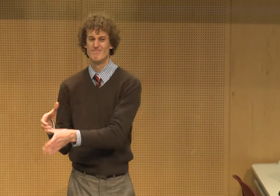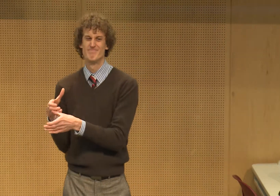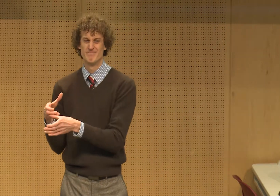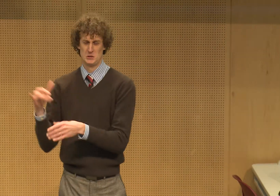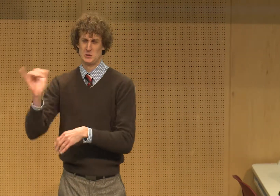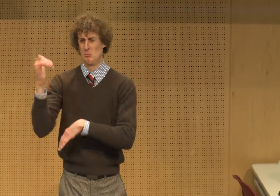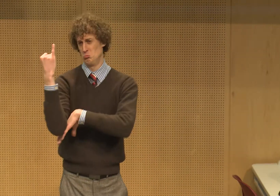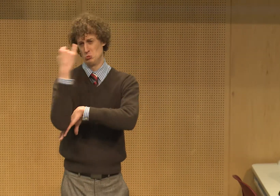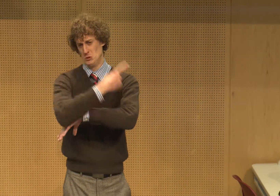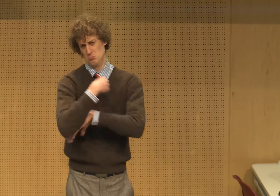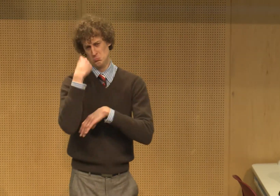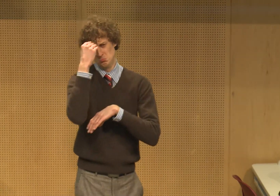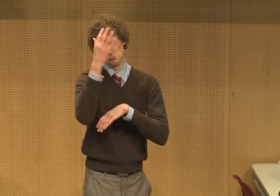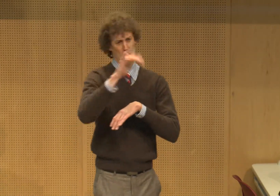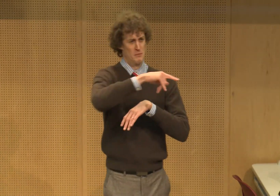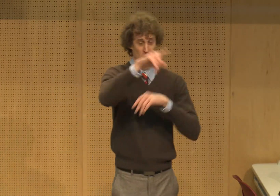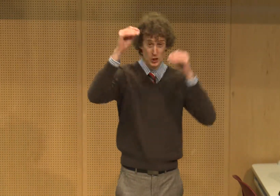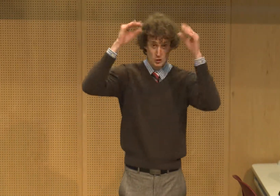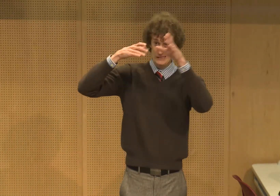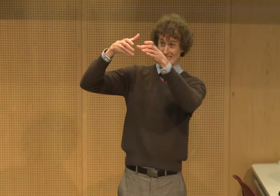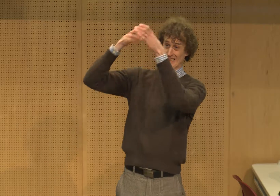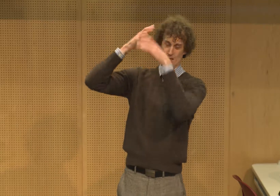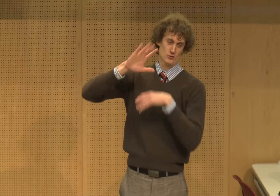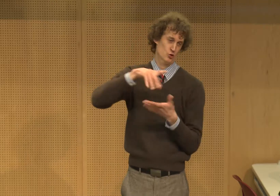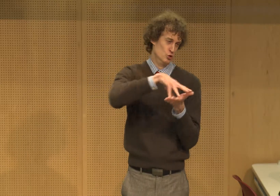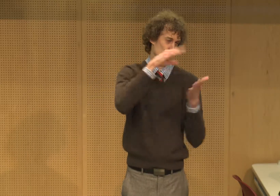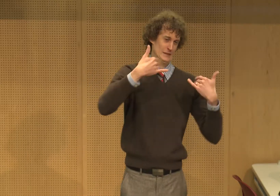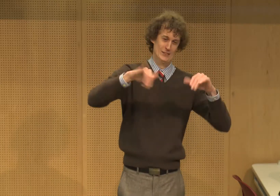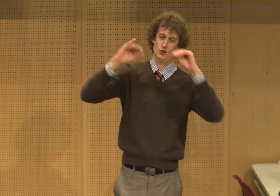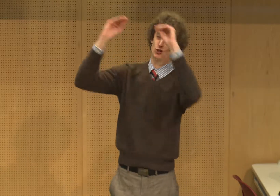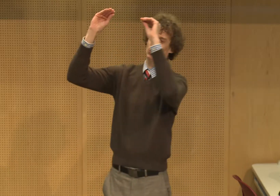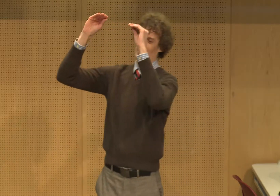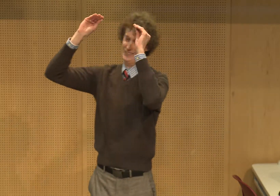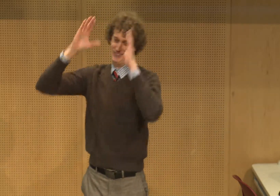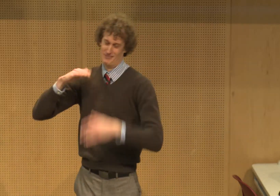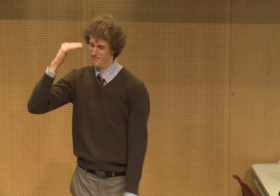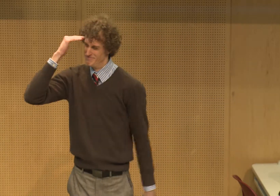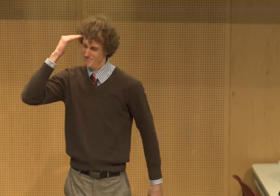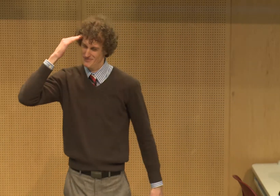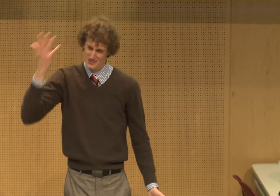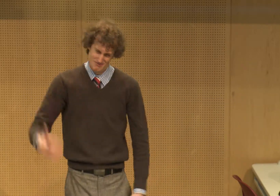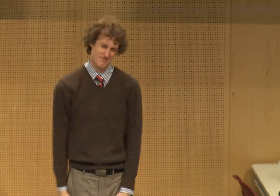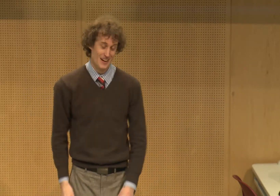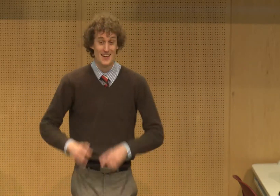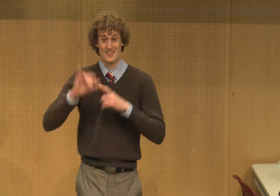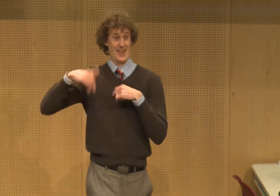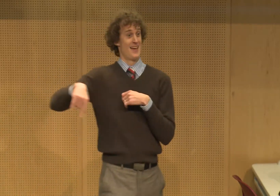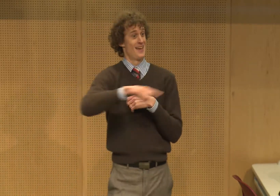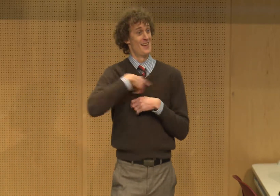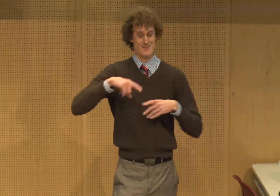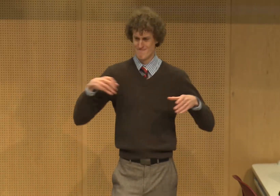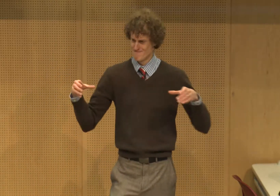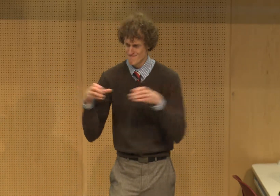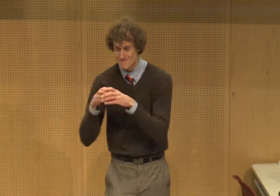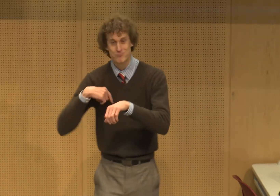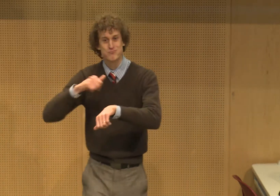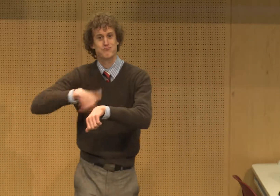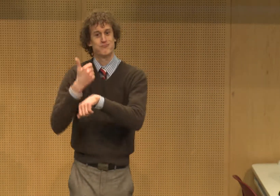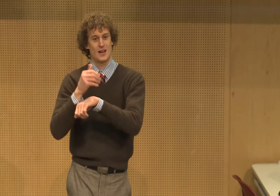what was happening was the professors prior to that time, they had all of the information. After that time, the students started to get a lot of information,